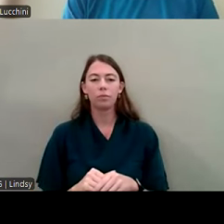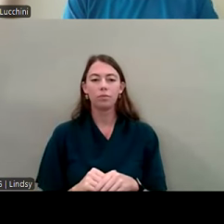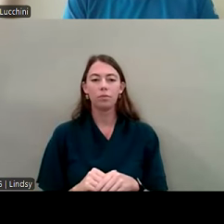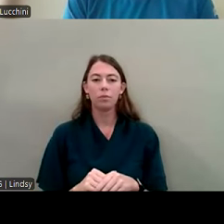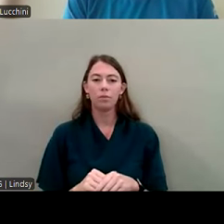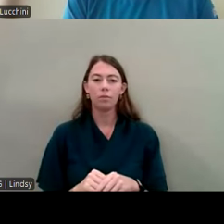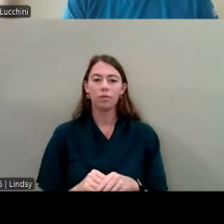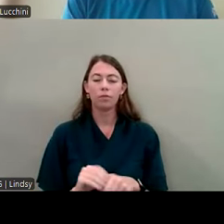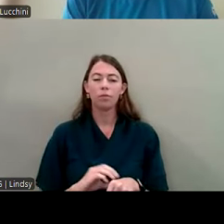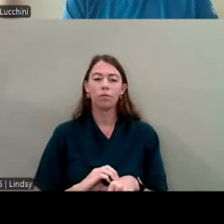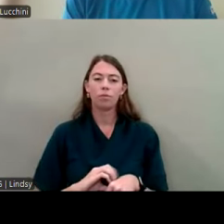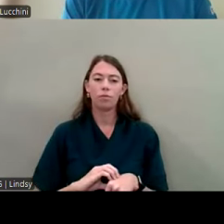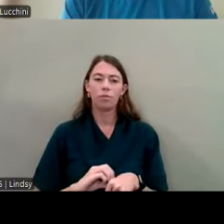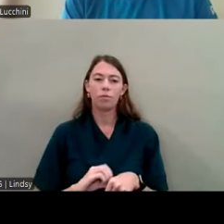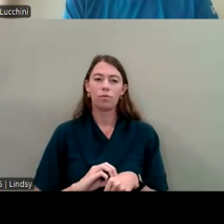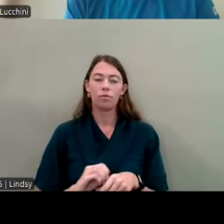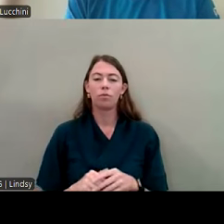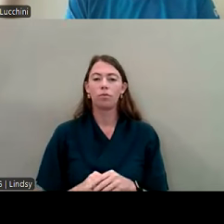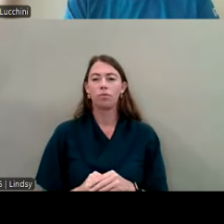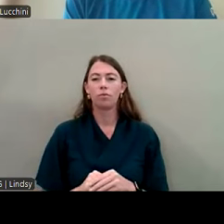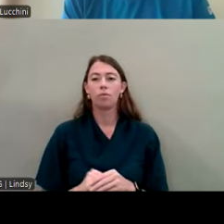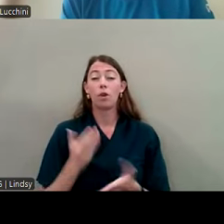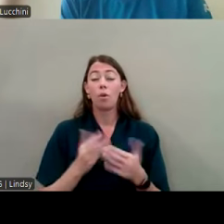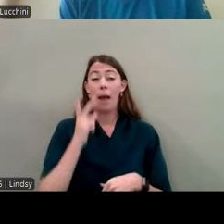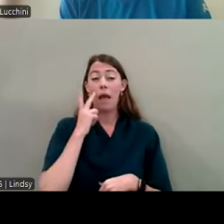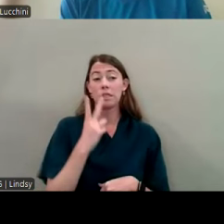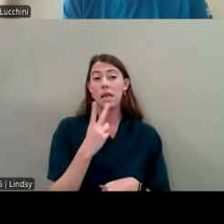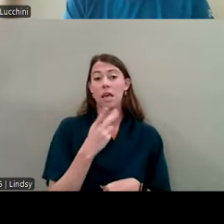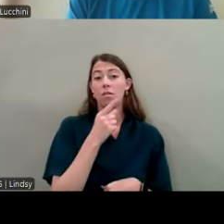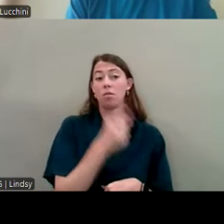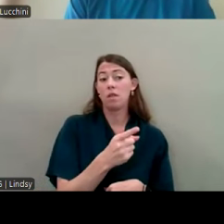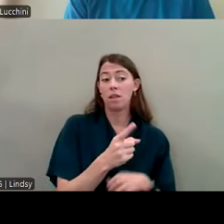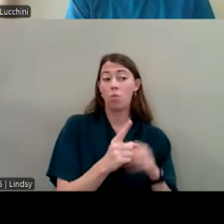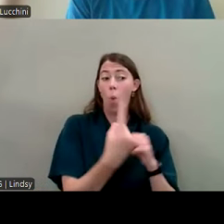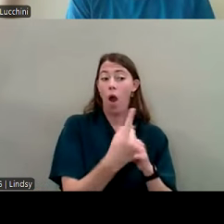You might find the situation where one fix, fix many issues and you might not have known